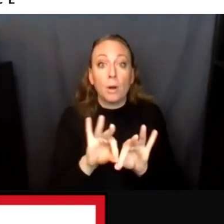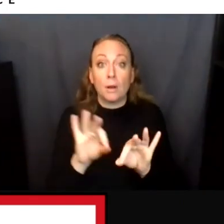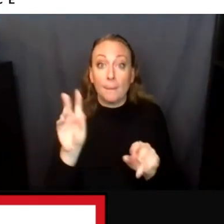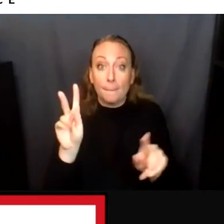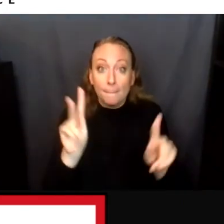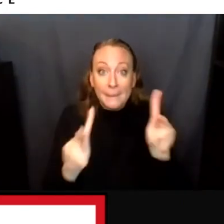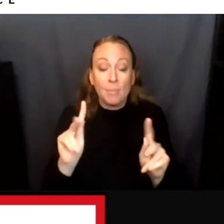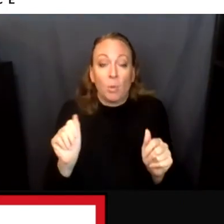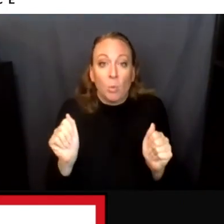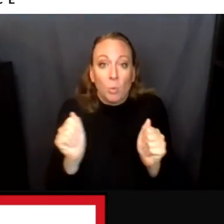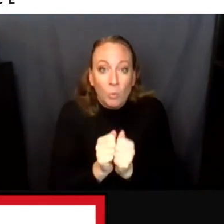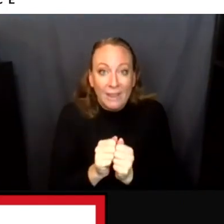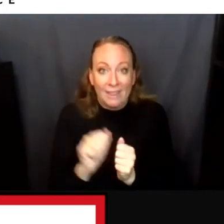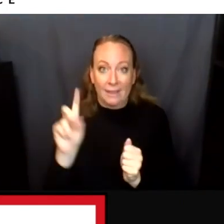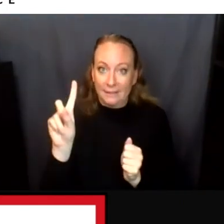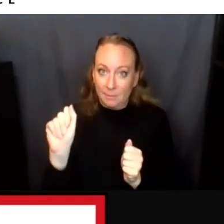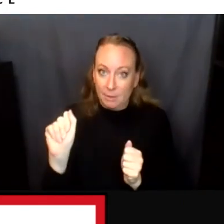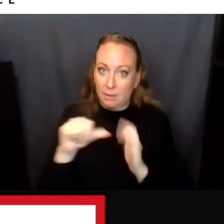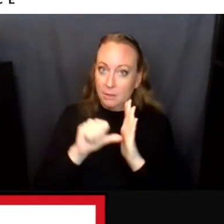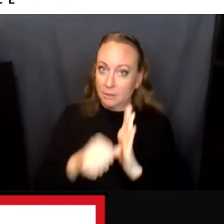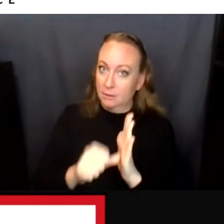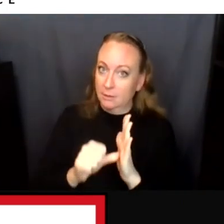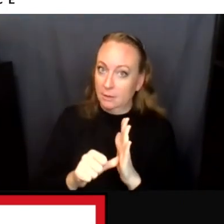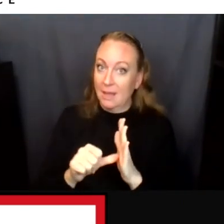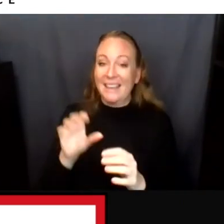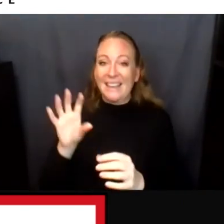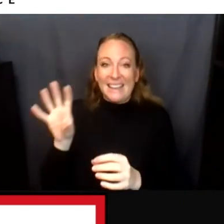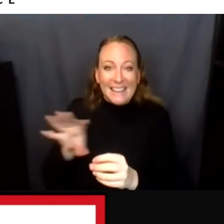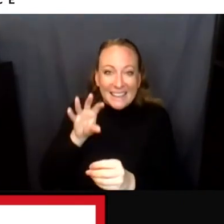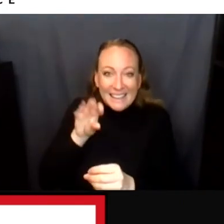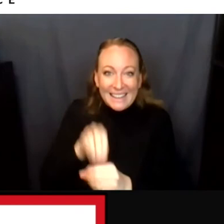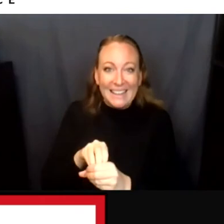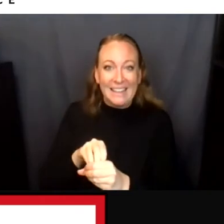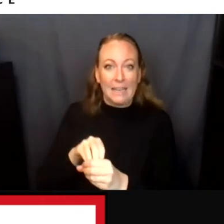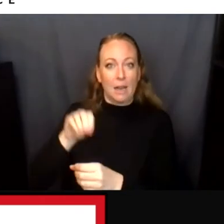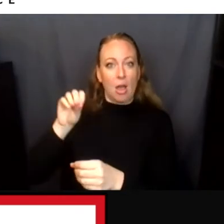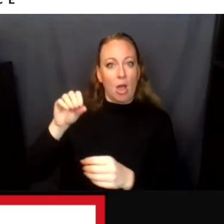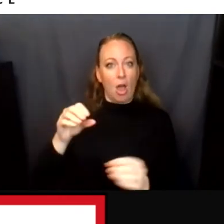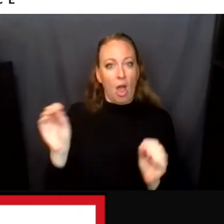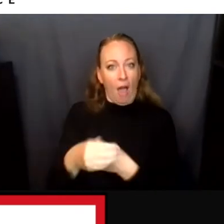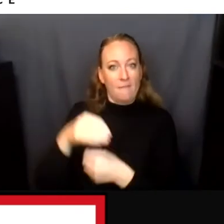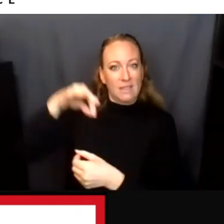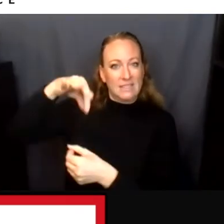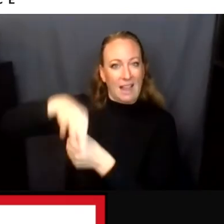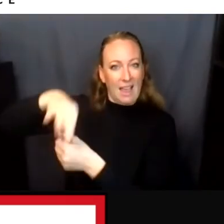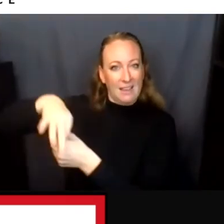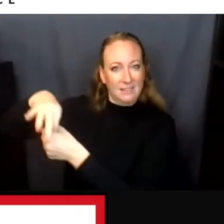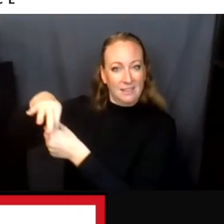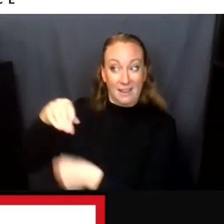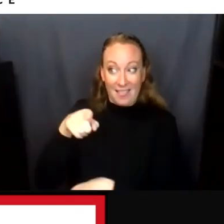and I stress that, in elected office who were arguing aggressively for it.